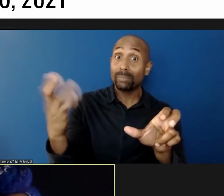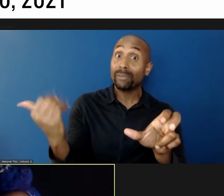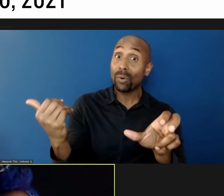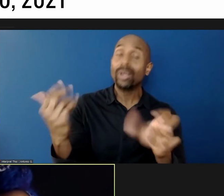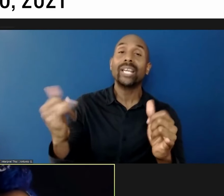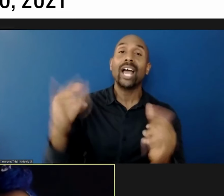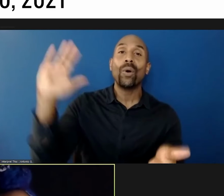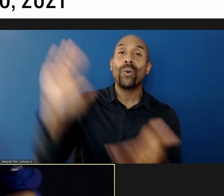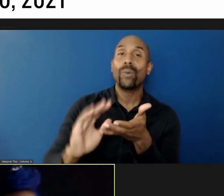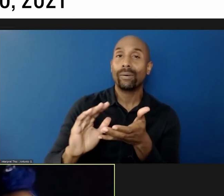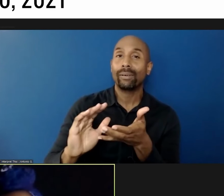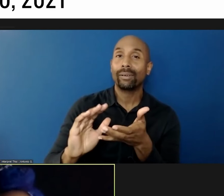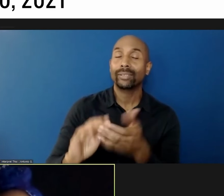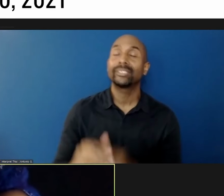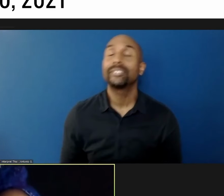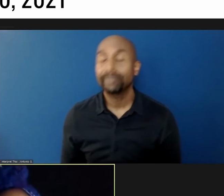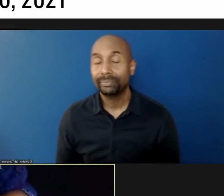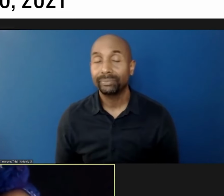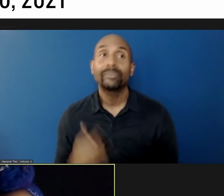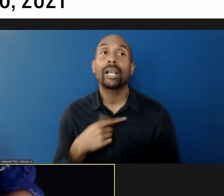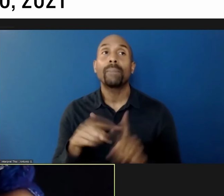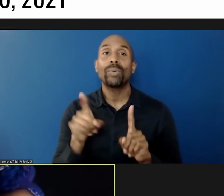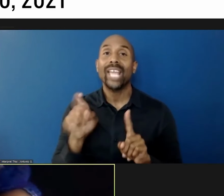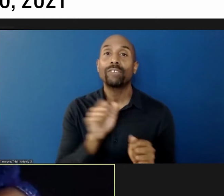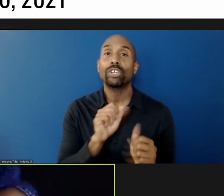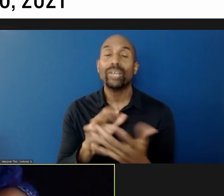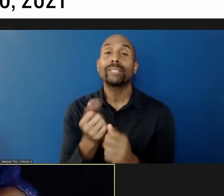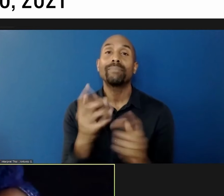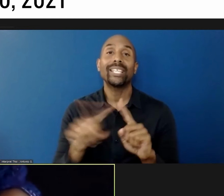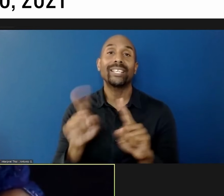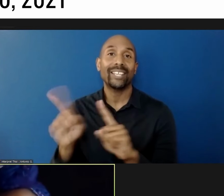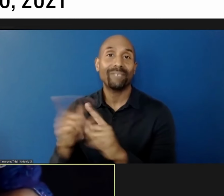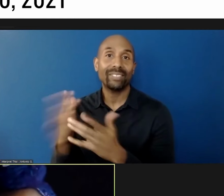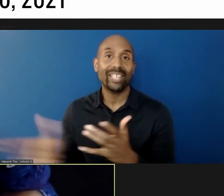kind of all those multiple things are getting in the way of us having a good quality of